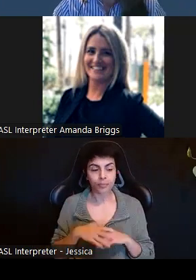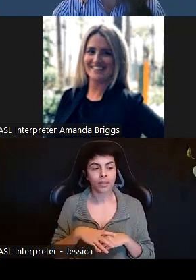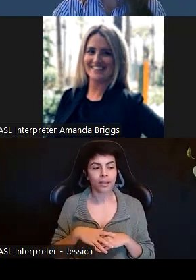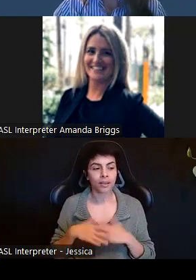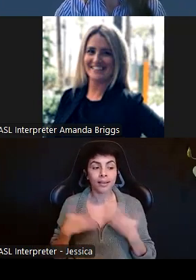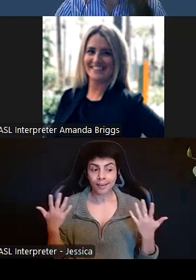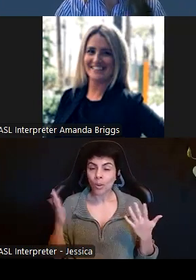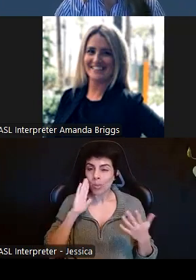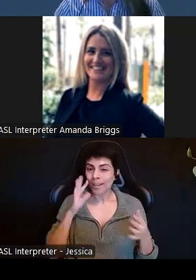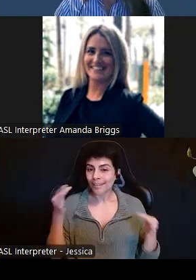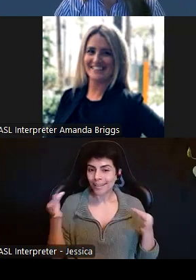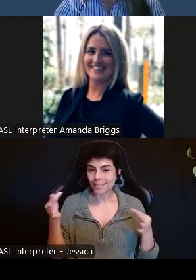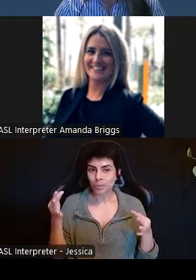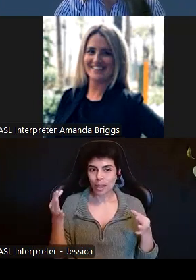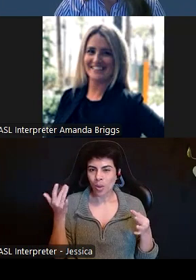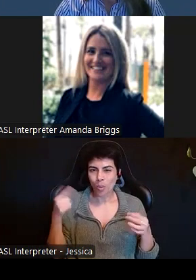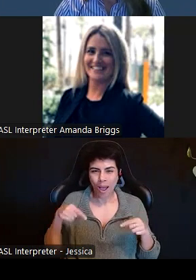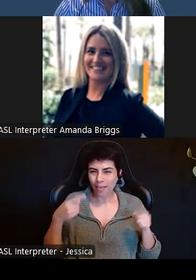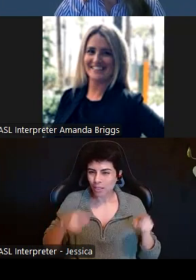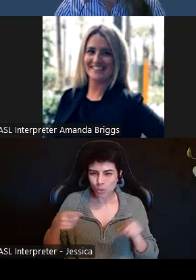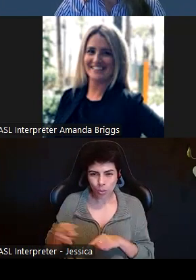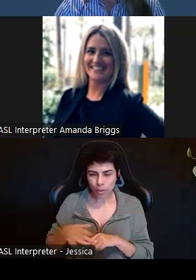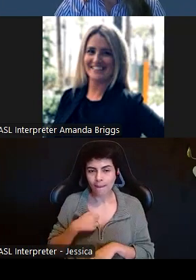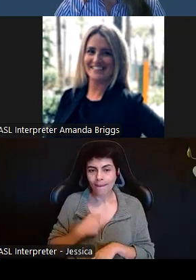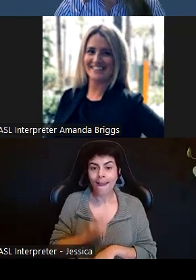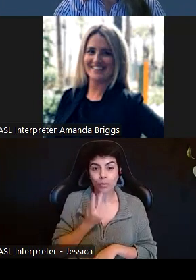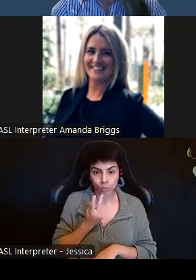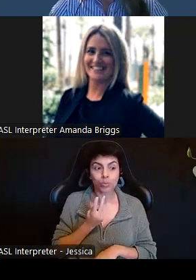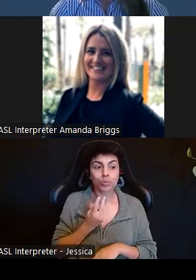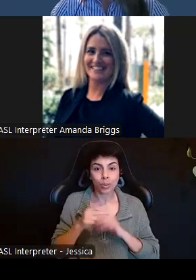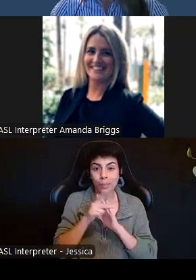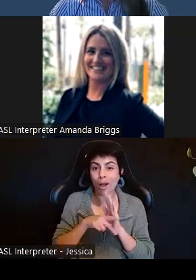There are two sets of policy changes affecting Medi-Cal in the coming years.